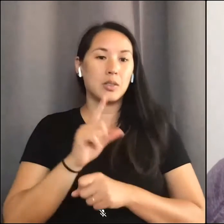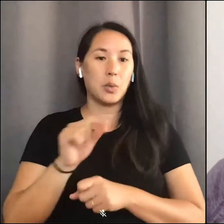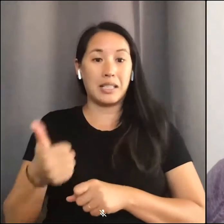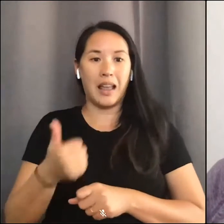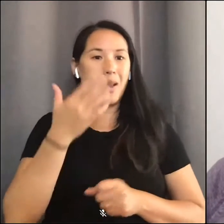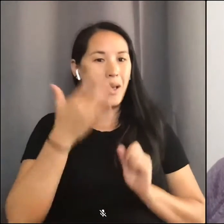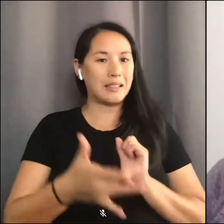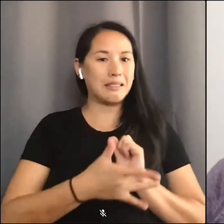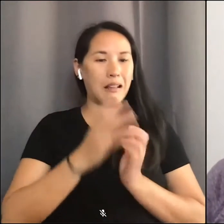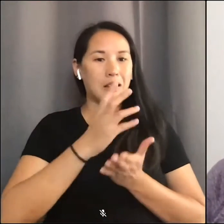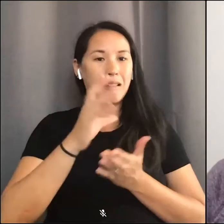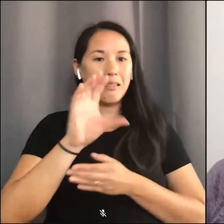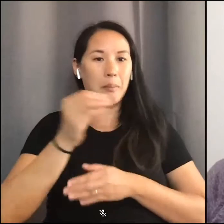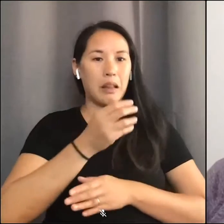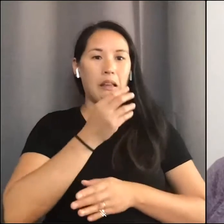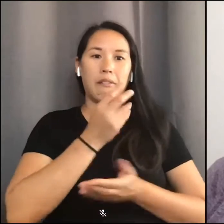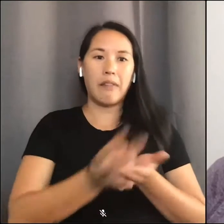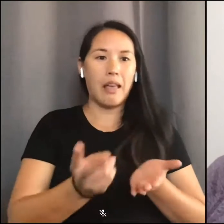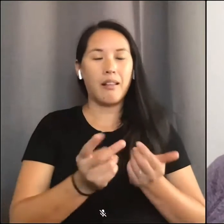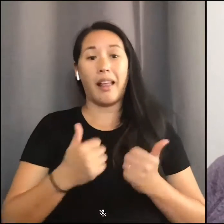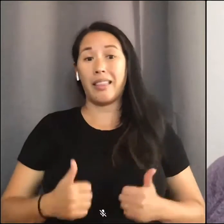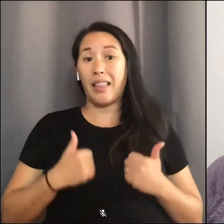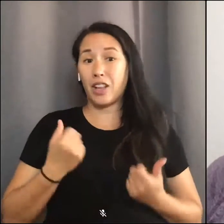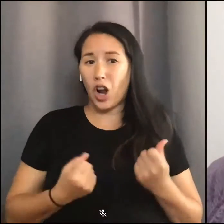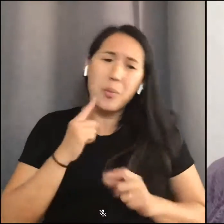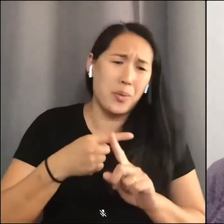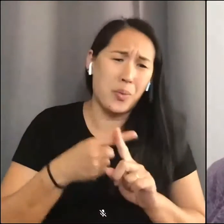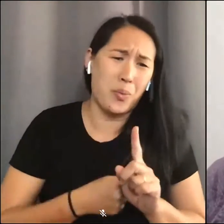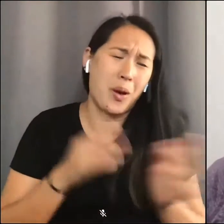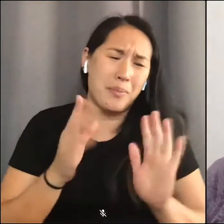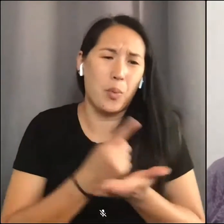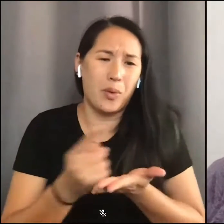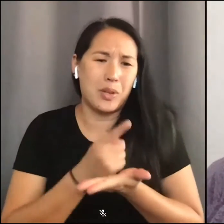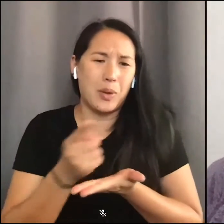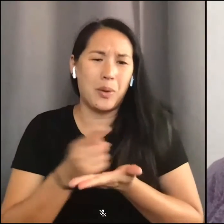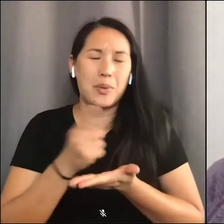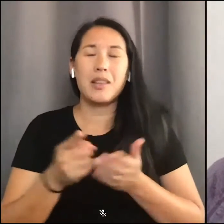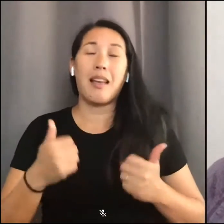uh i was living in a car for it was a week but that was more than enough um but i had some good